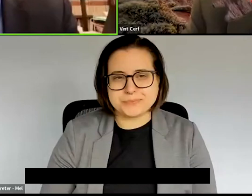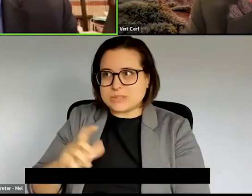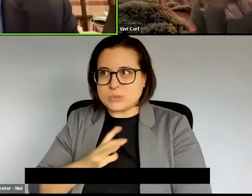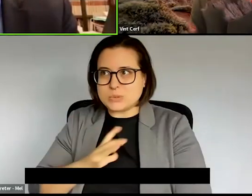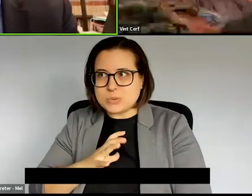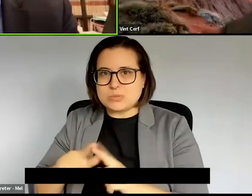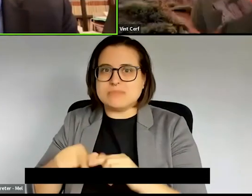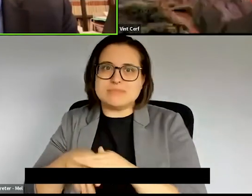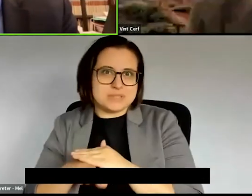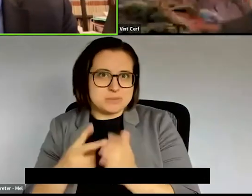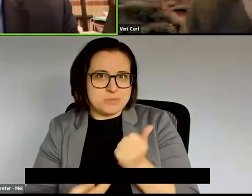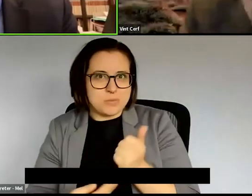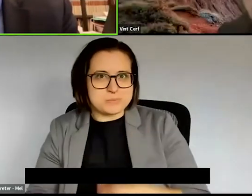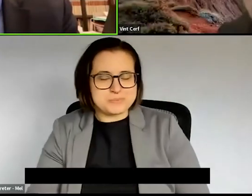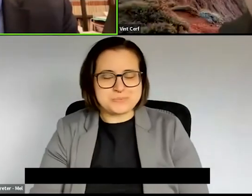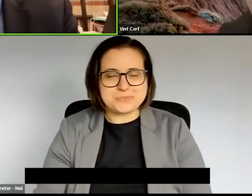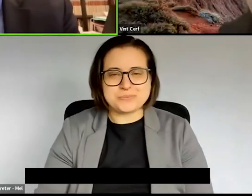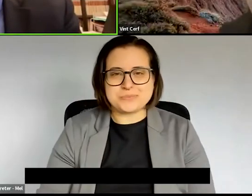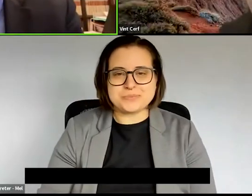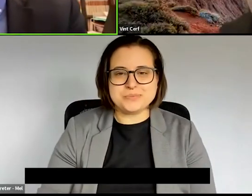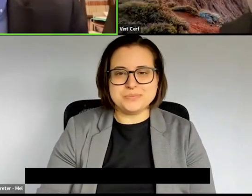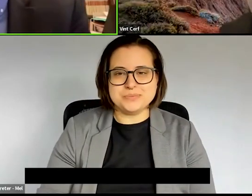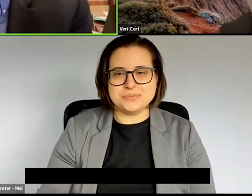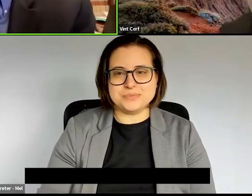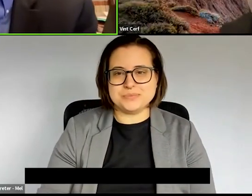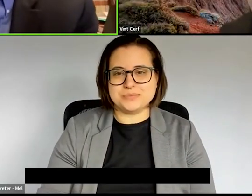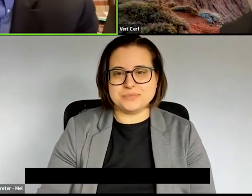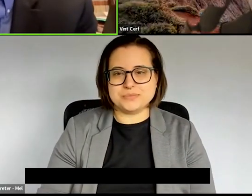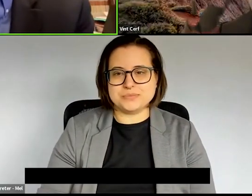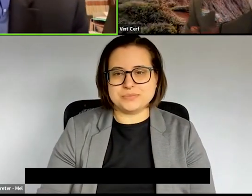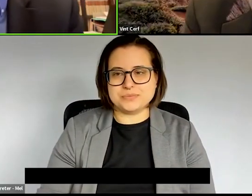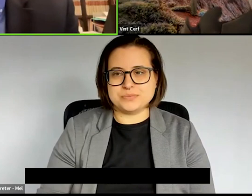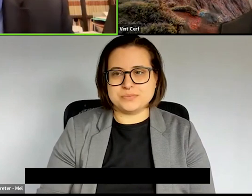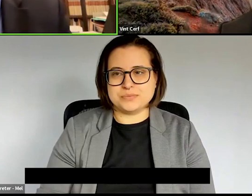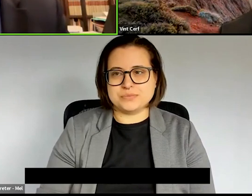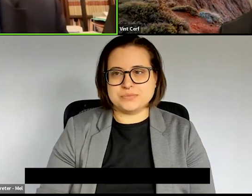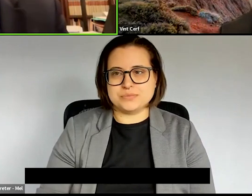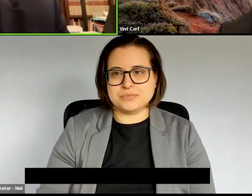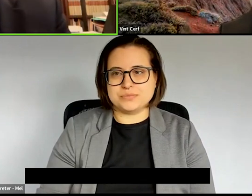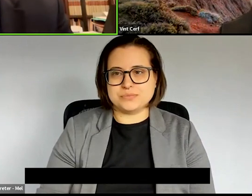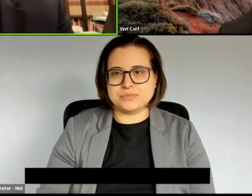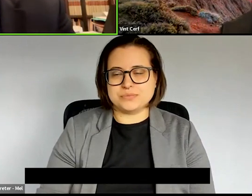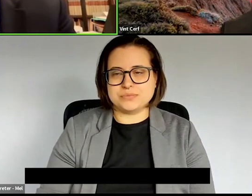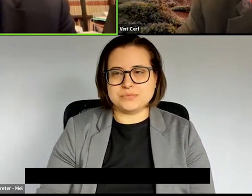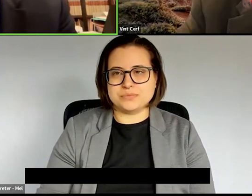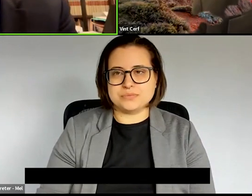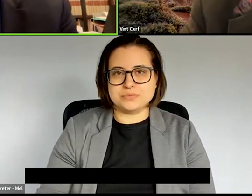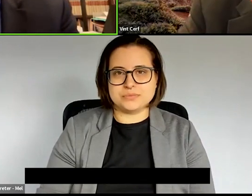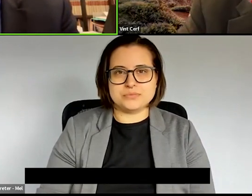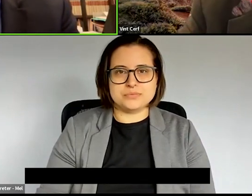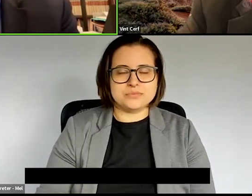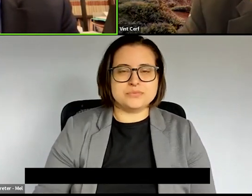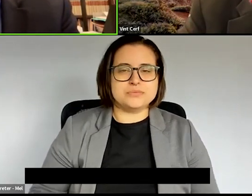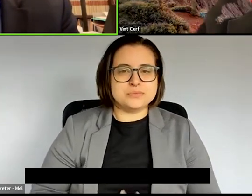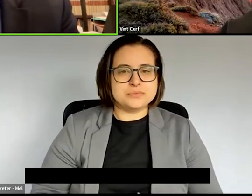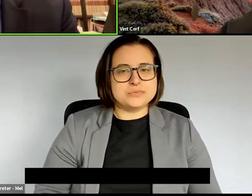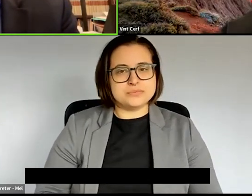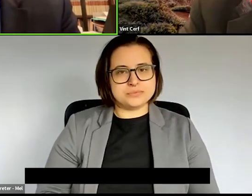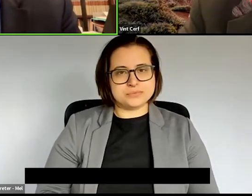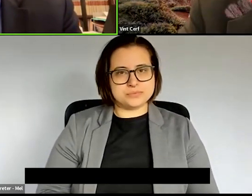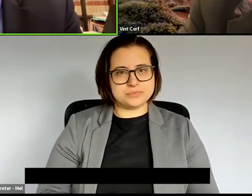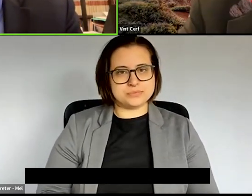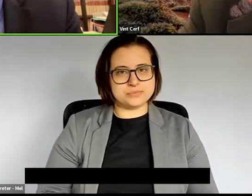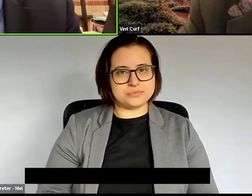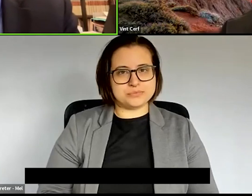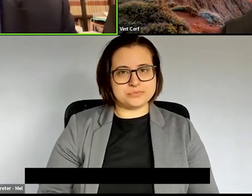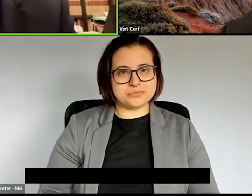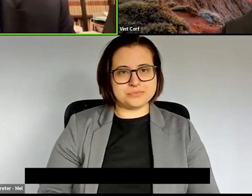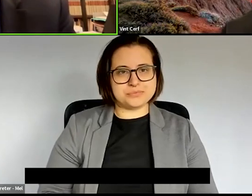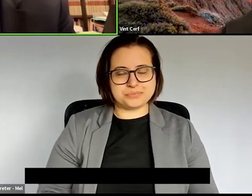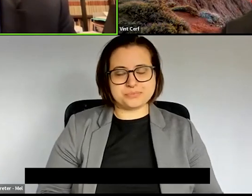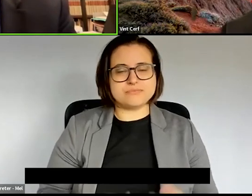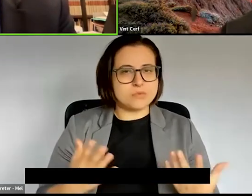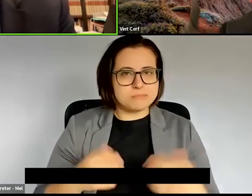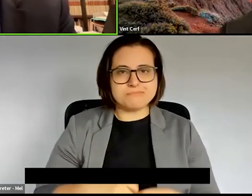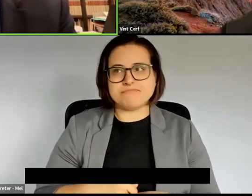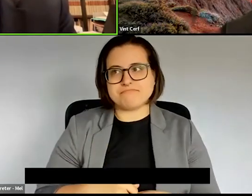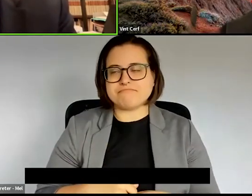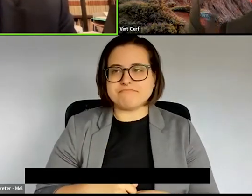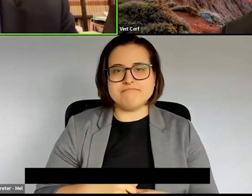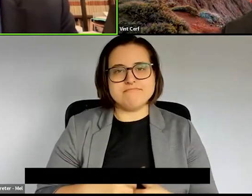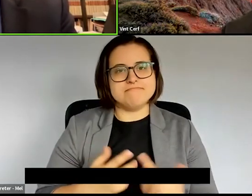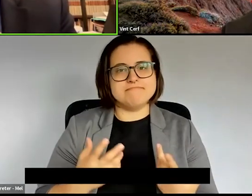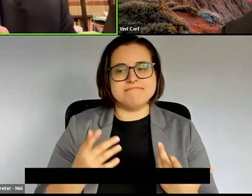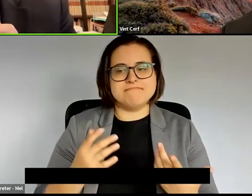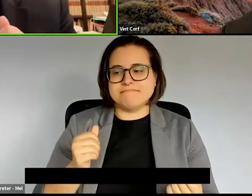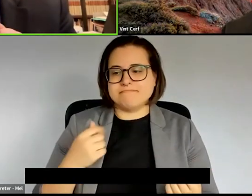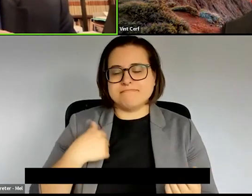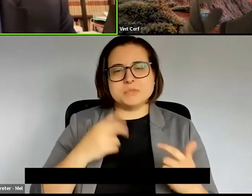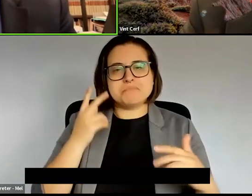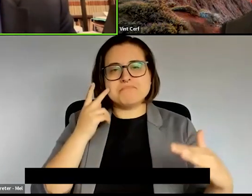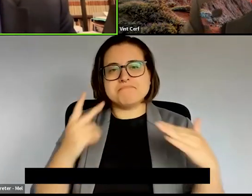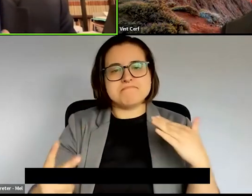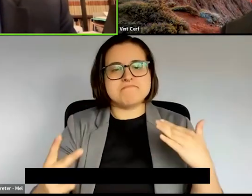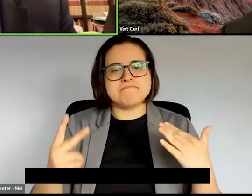So, as we begin looking forward to the future, as we step up to talking about visions of